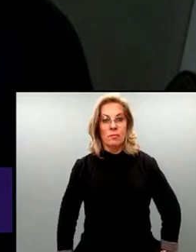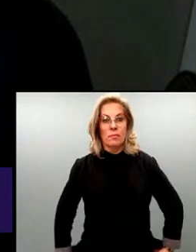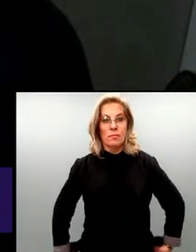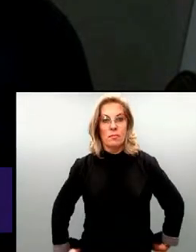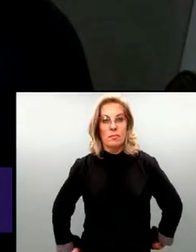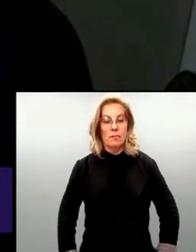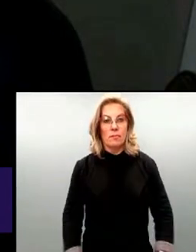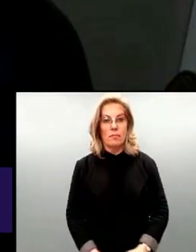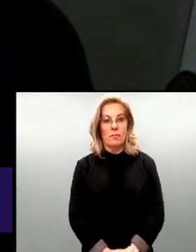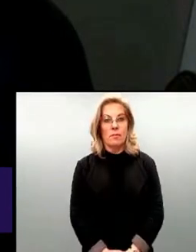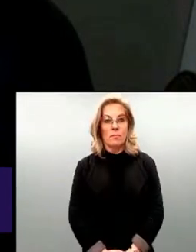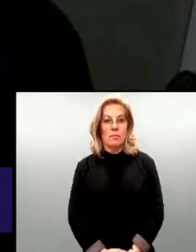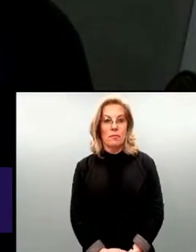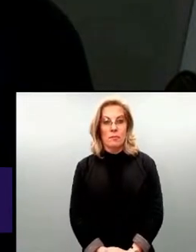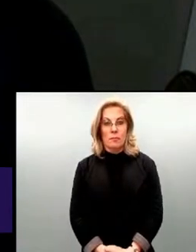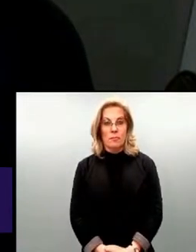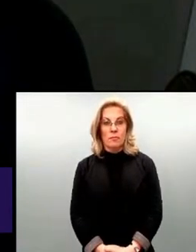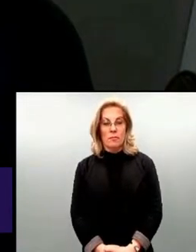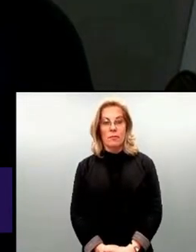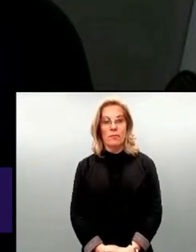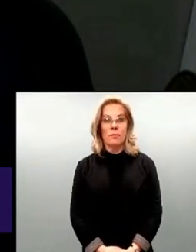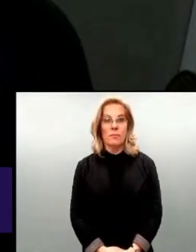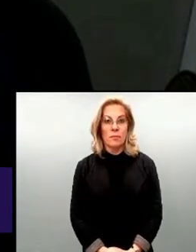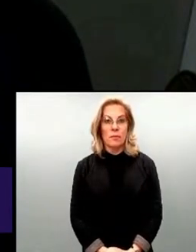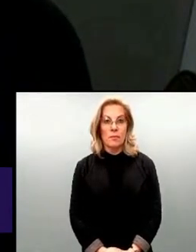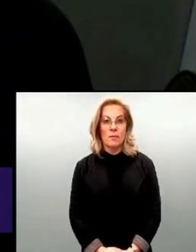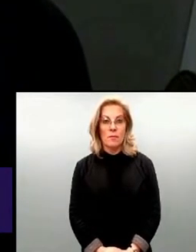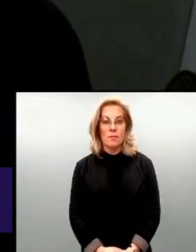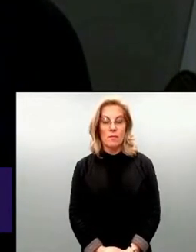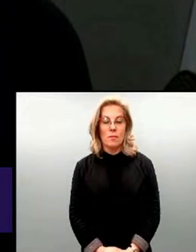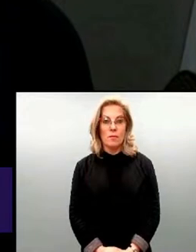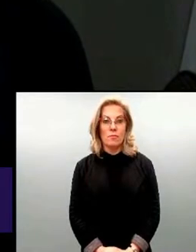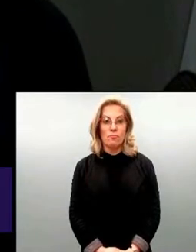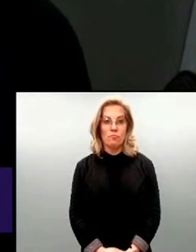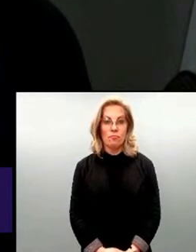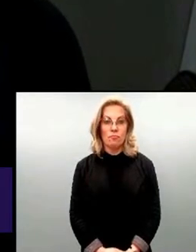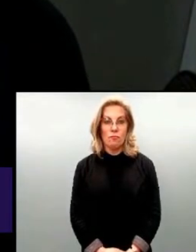We see this happens a lot where we have family kinship relationships and so forth.